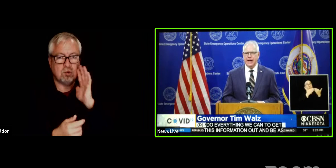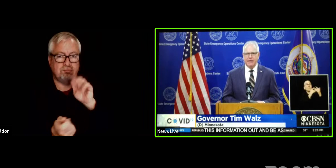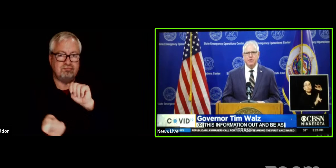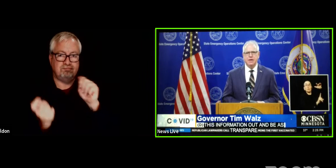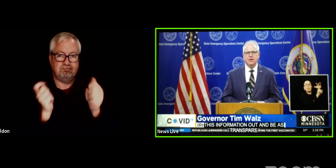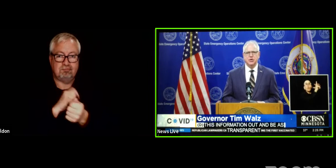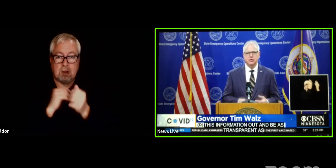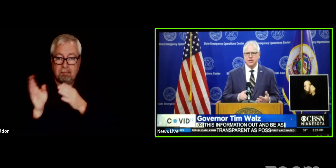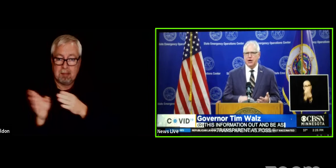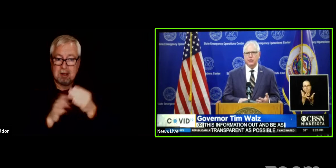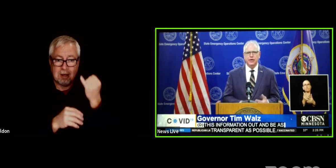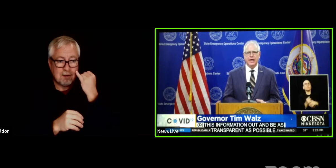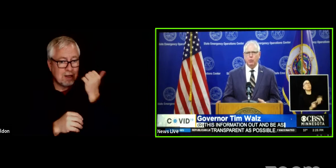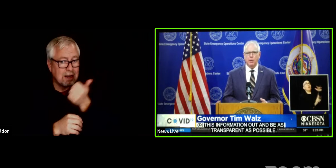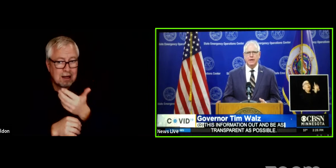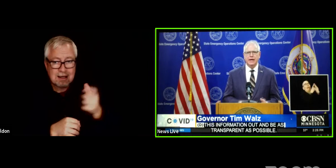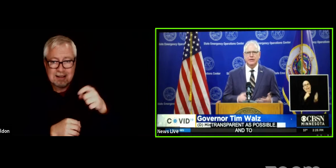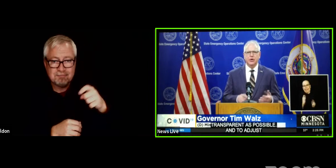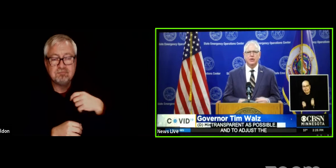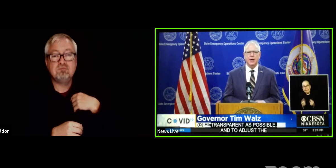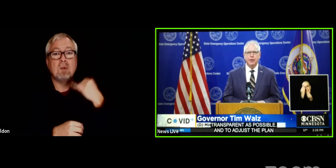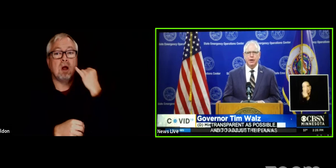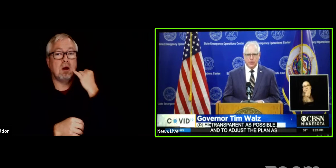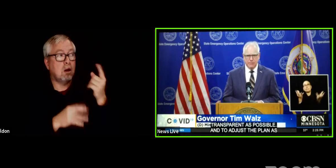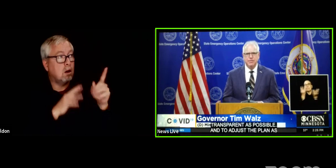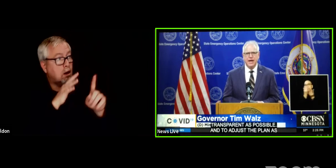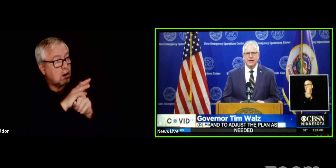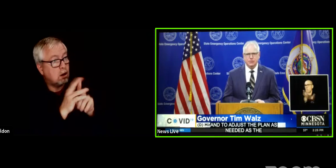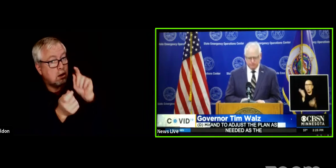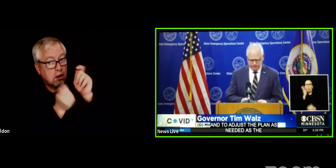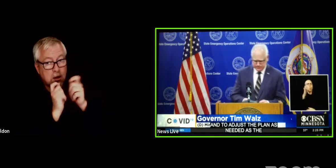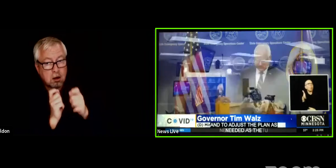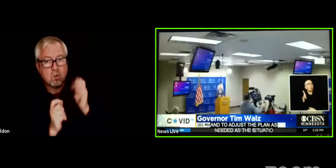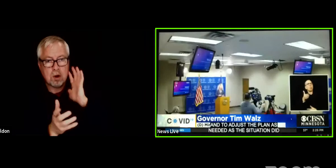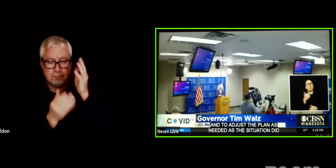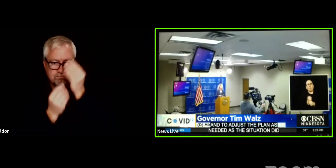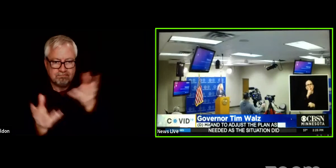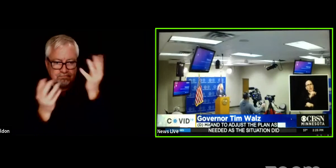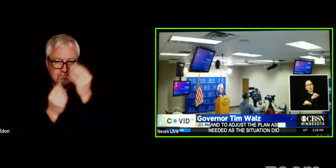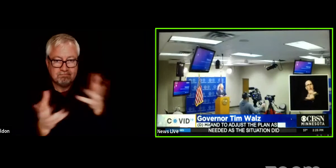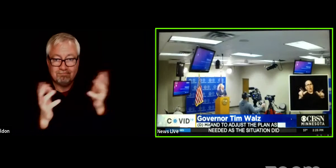EVERY MINNESOTAN'S HEALTH AND WELL-BEING IS OUR TOP PRIORITY.